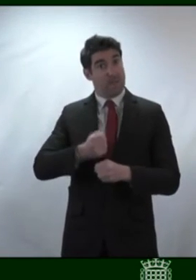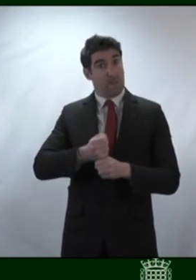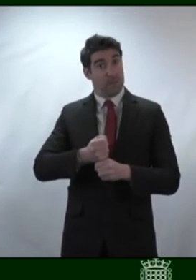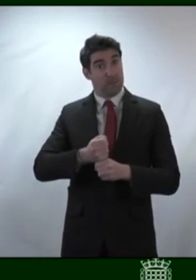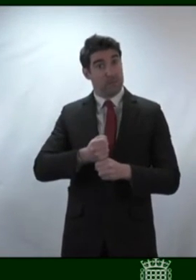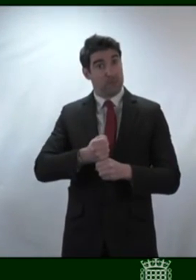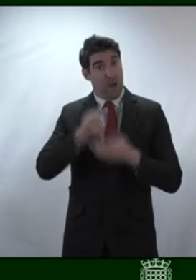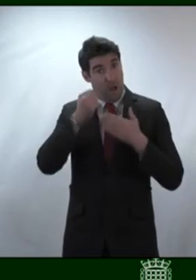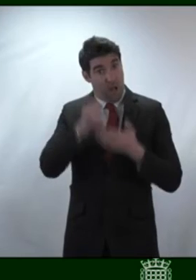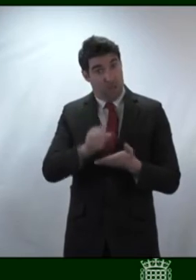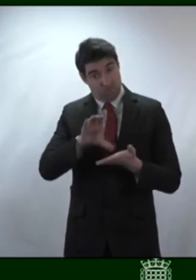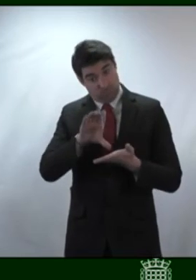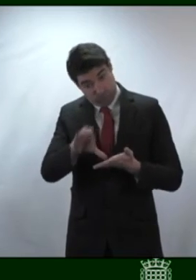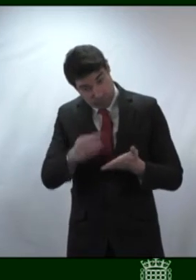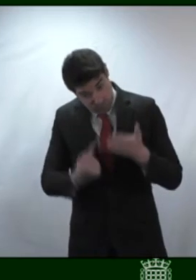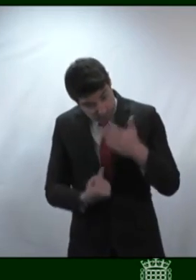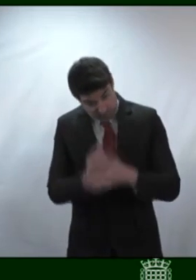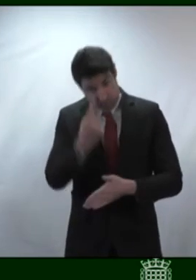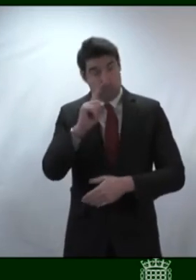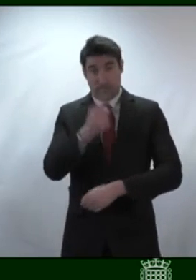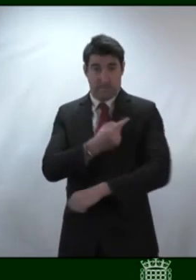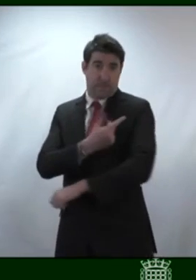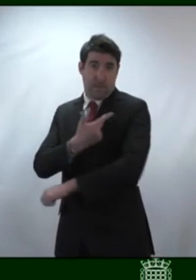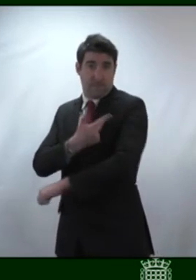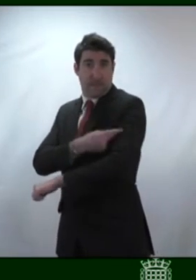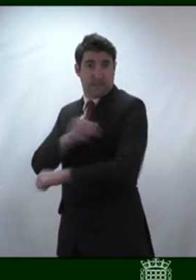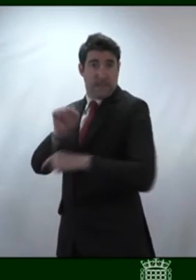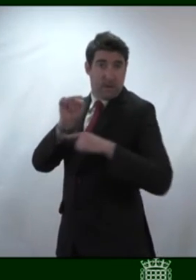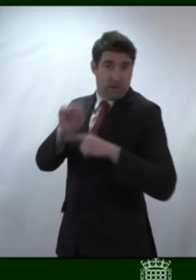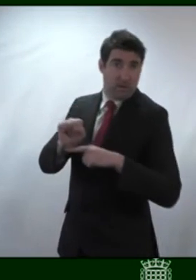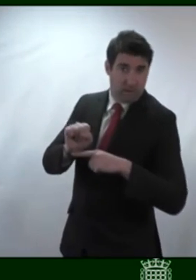testing and by tough tiering, which I hope the right hon. and learned Gentleman supports, we